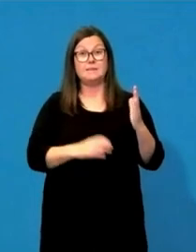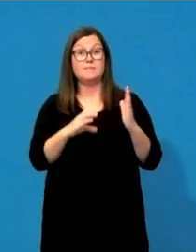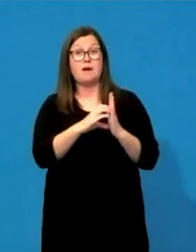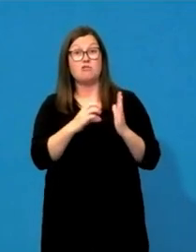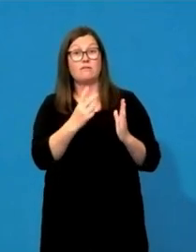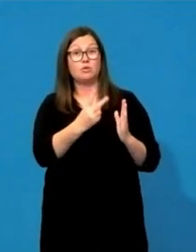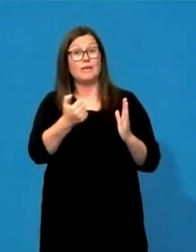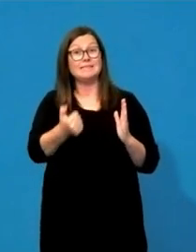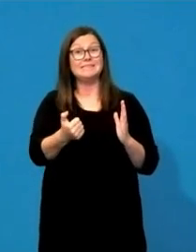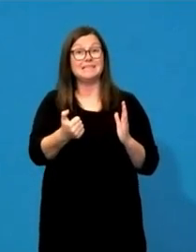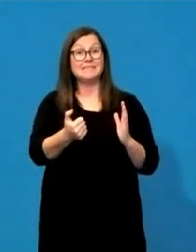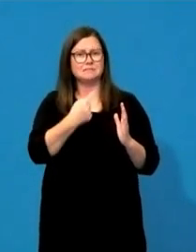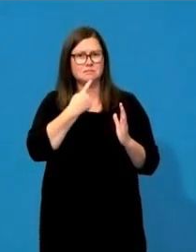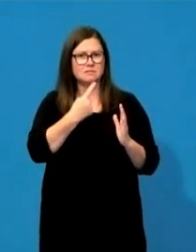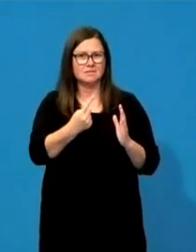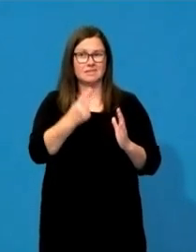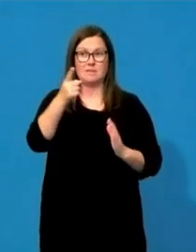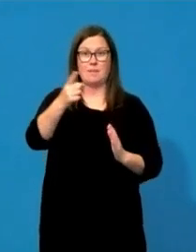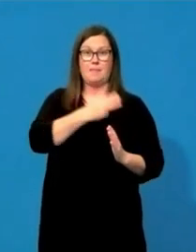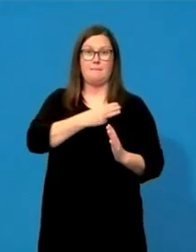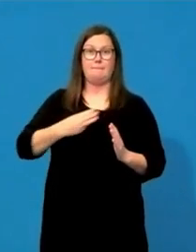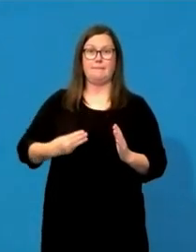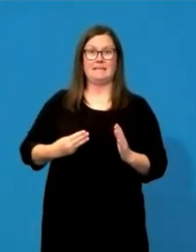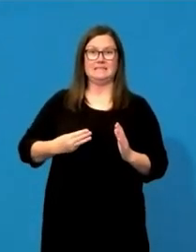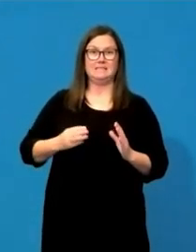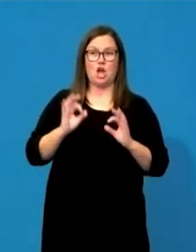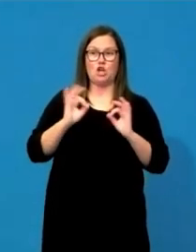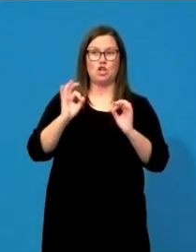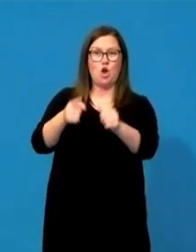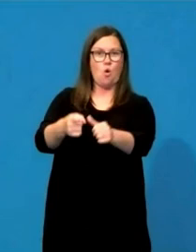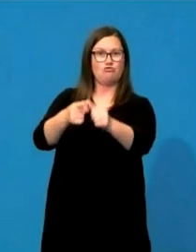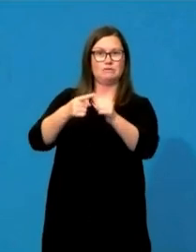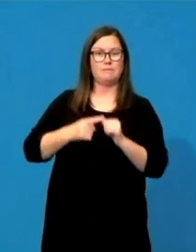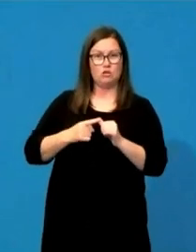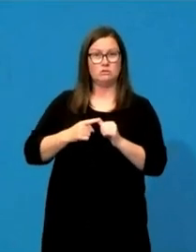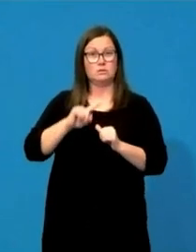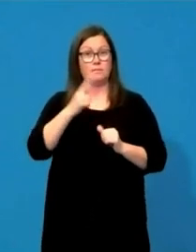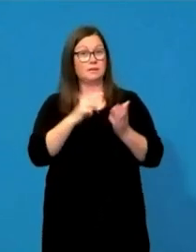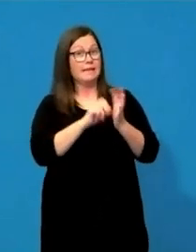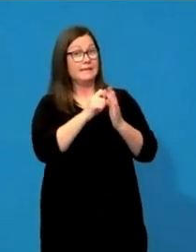there was no response from the Minister. Has there been a response from the NDIA? No.